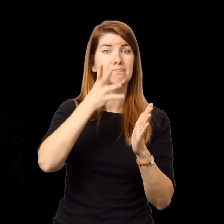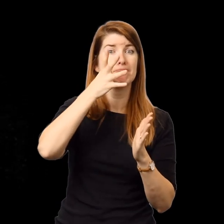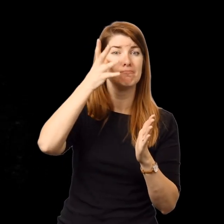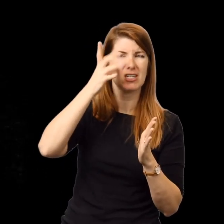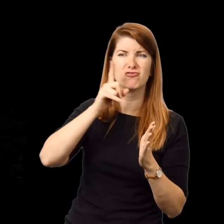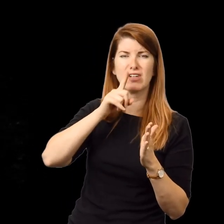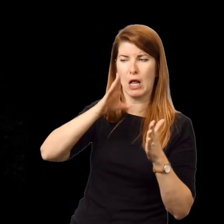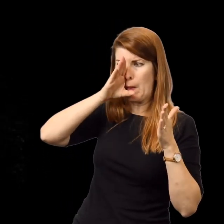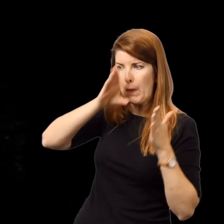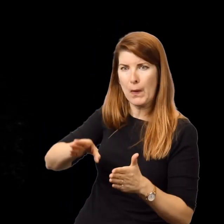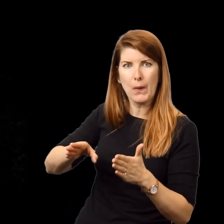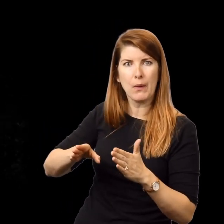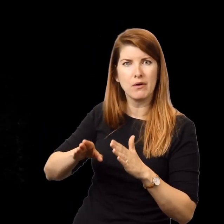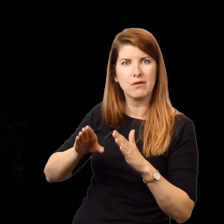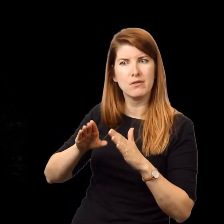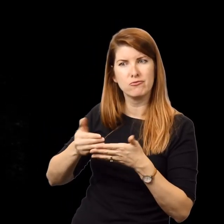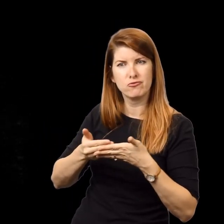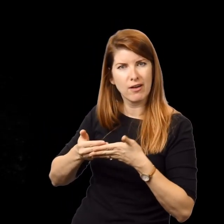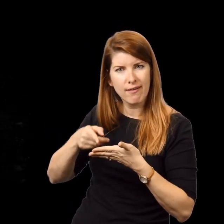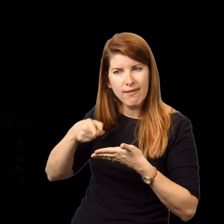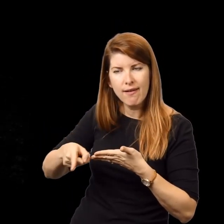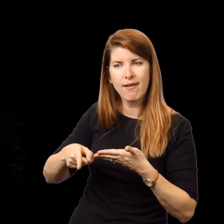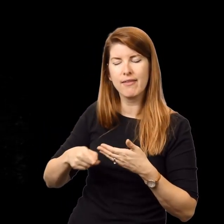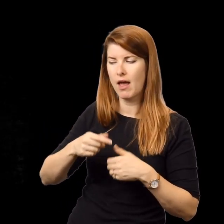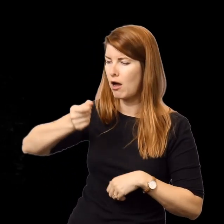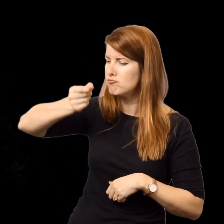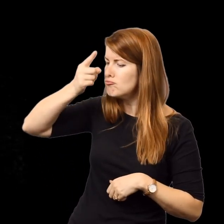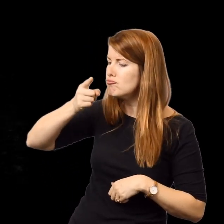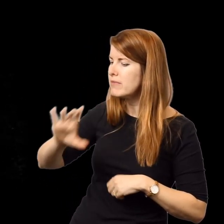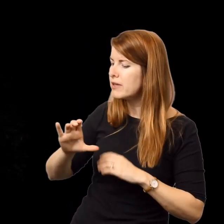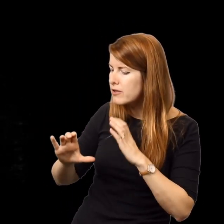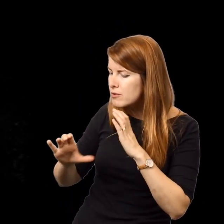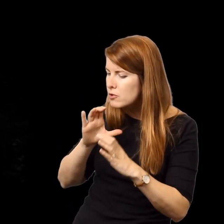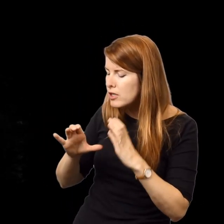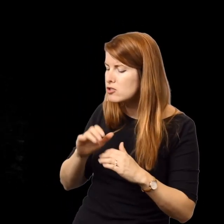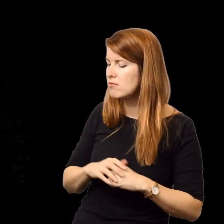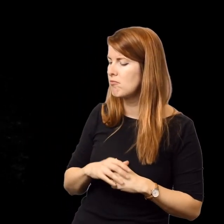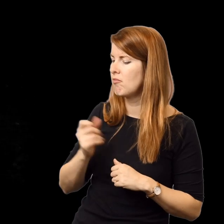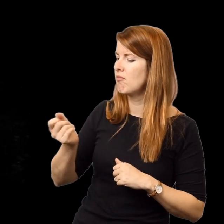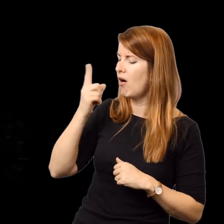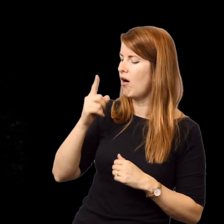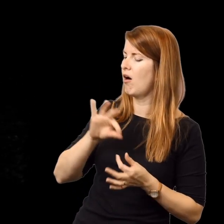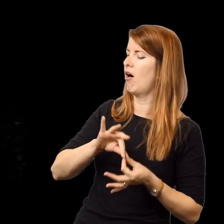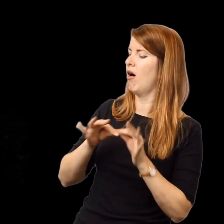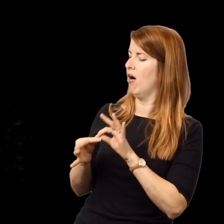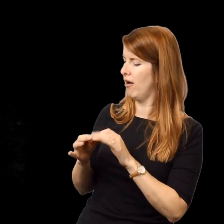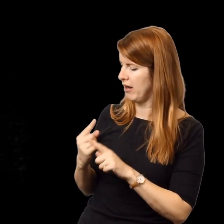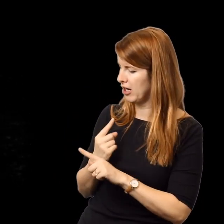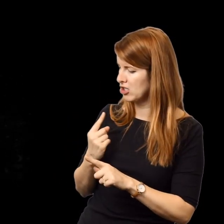they perceive what the child is communicating, they understand and interpret it accurately,